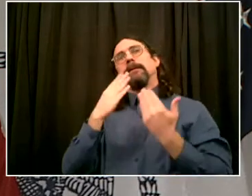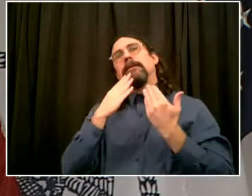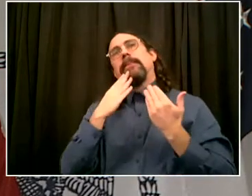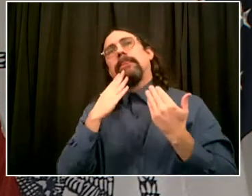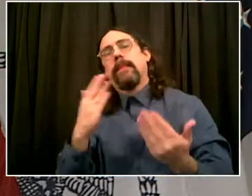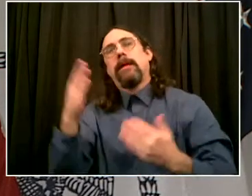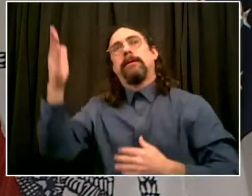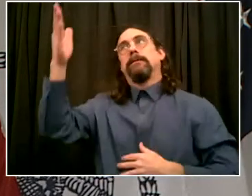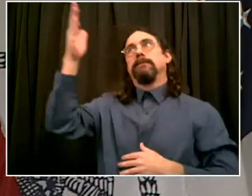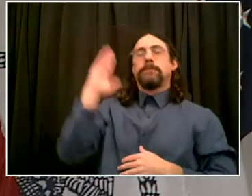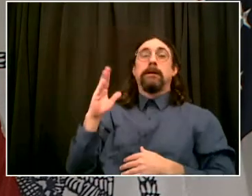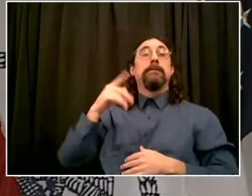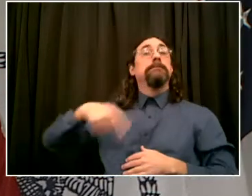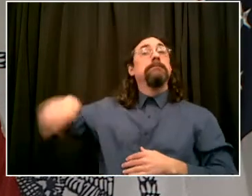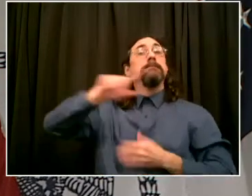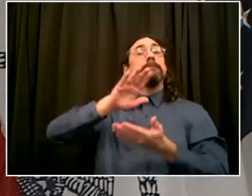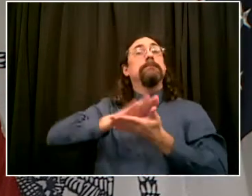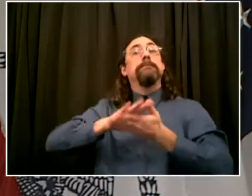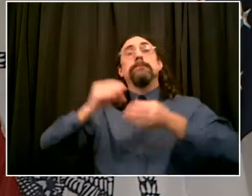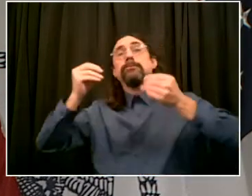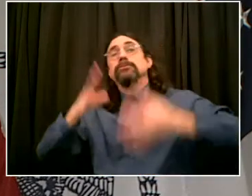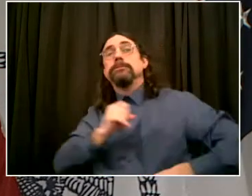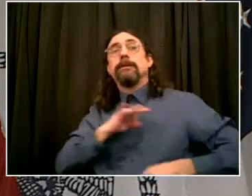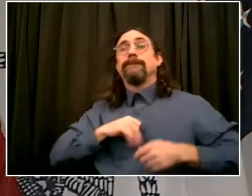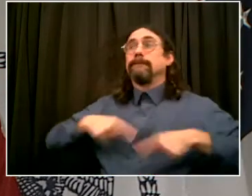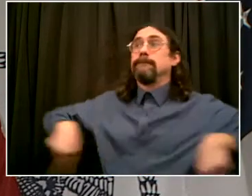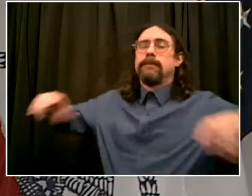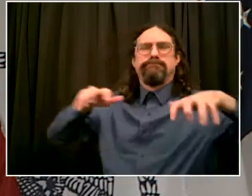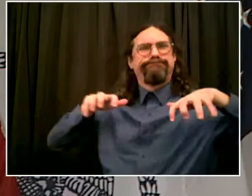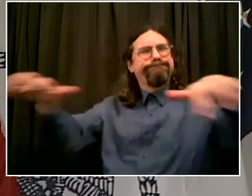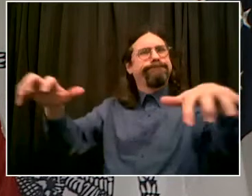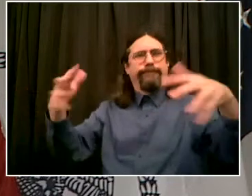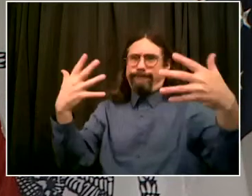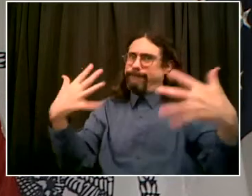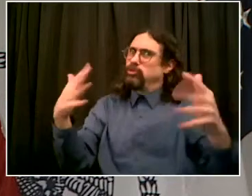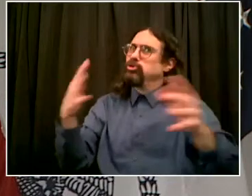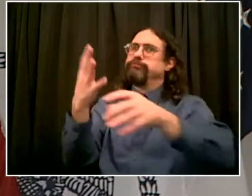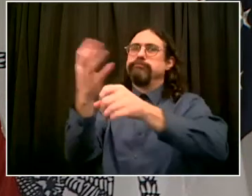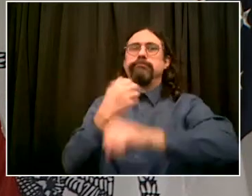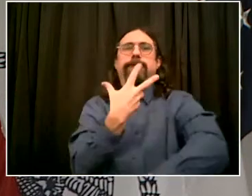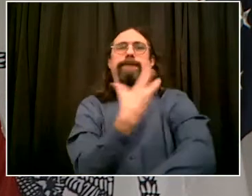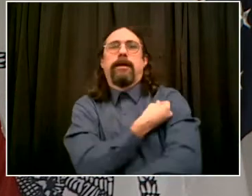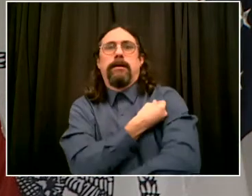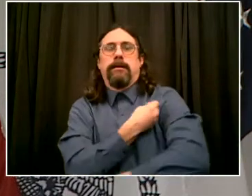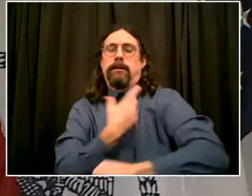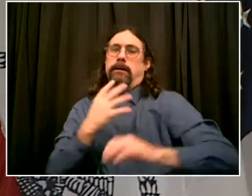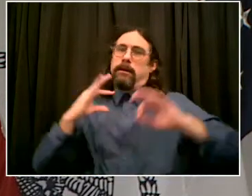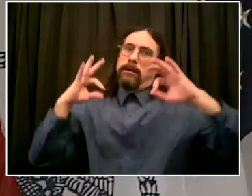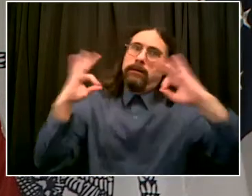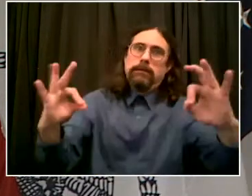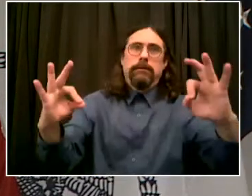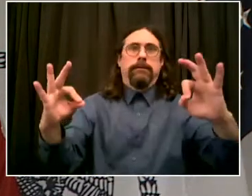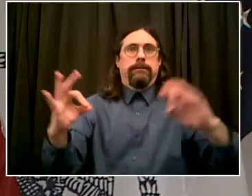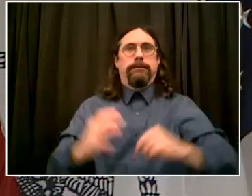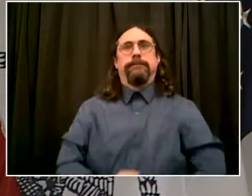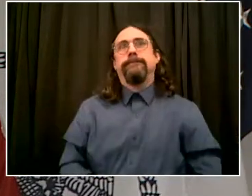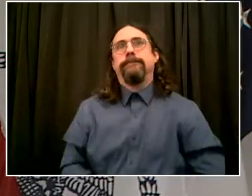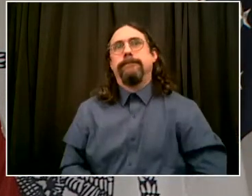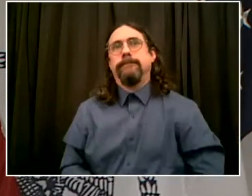MORE AND MORE OF HER EDUCATORS AND SCHOOL STAFF ARE GETTING VACCINATED. I DDO FEEL FOR HIS S PARENTS BUT I KNOW WE ARE OIGNG TO MMAKE PROGRESS IN THE COMING WEEKS AS